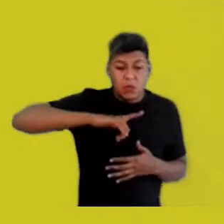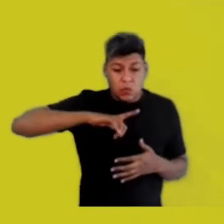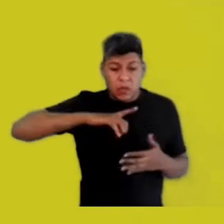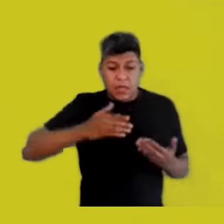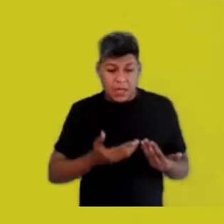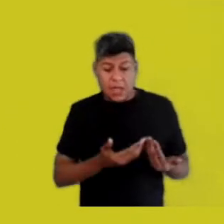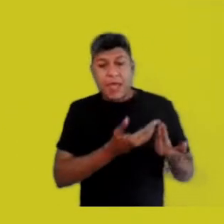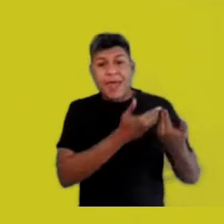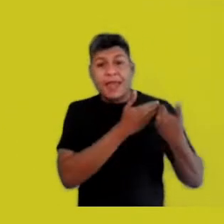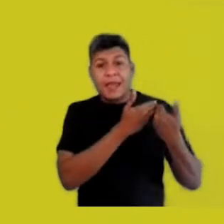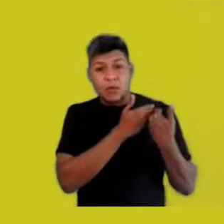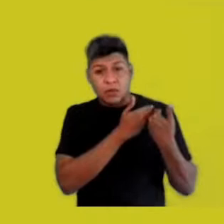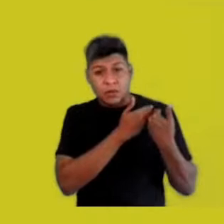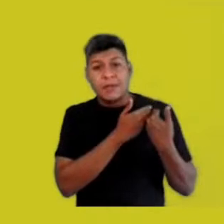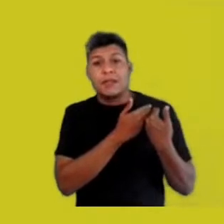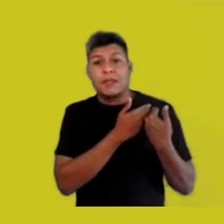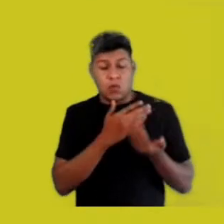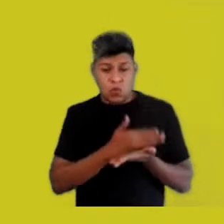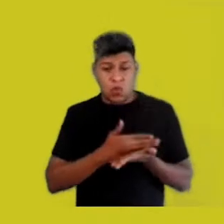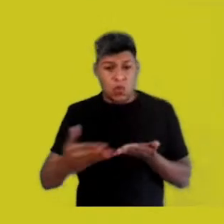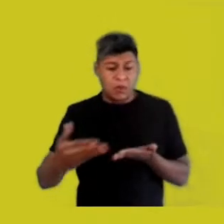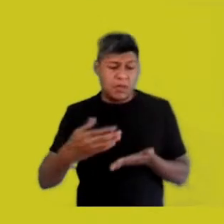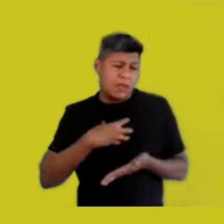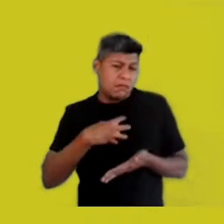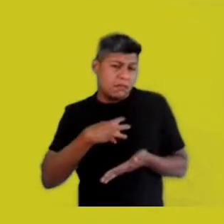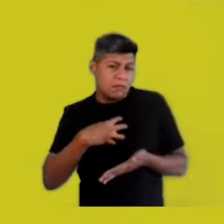of setting new challenges for ourselves somehow.